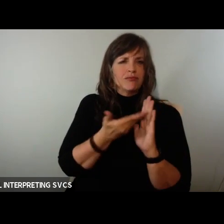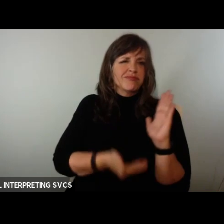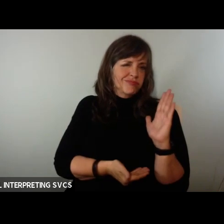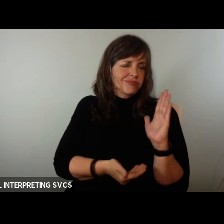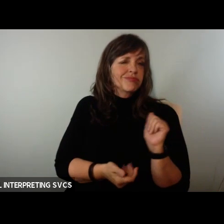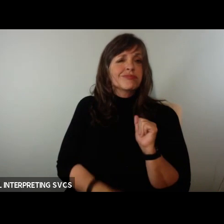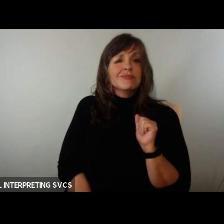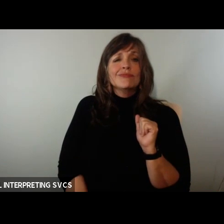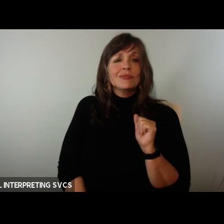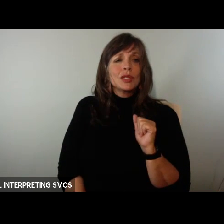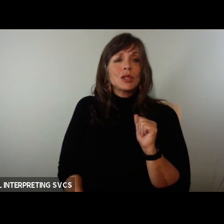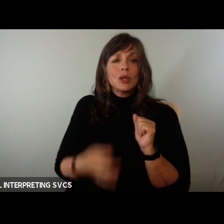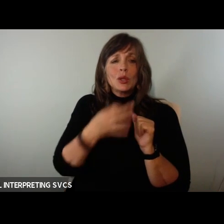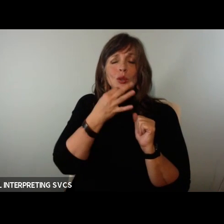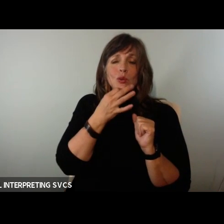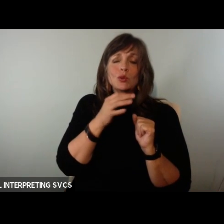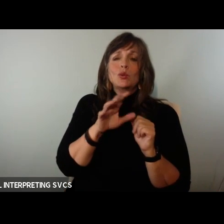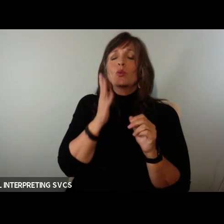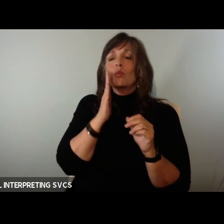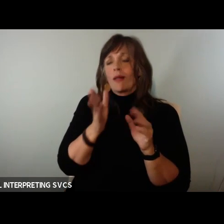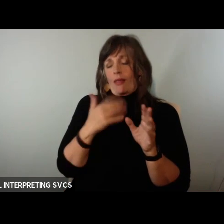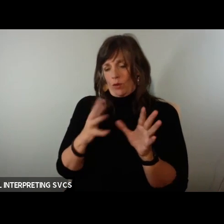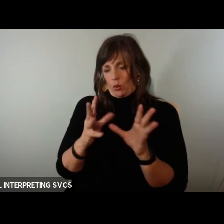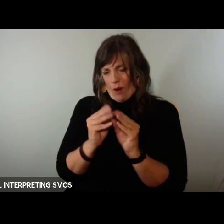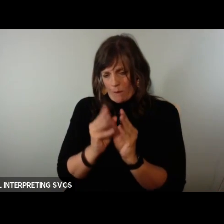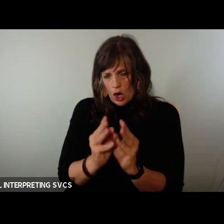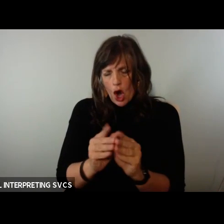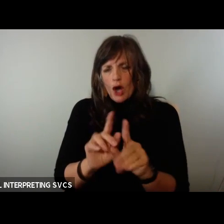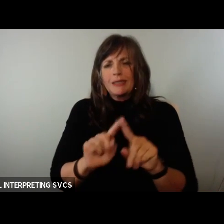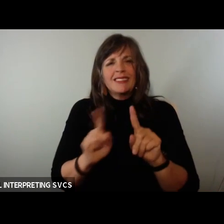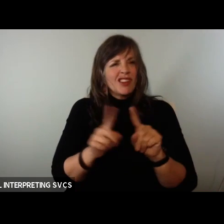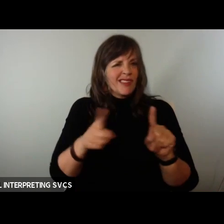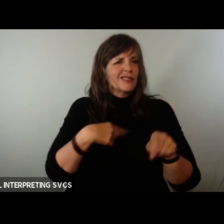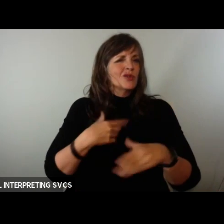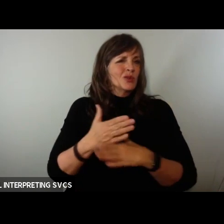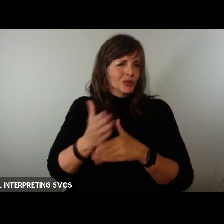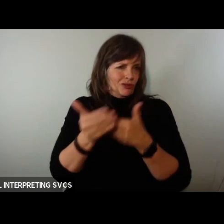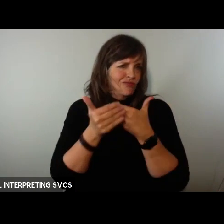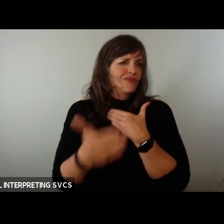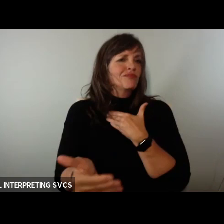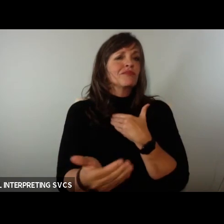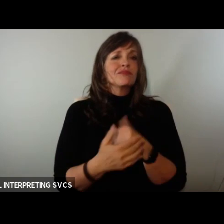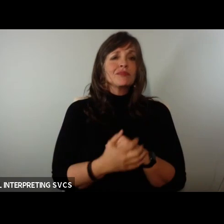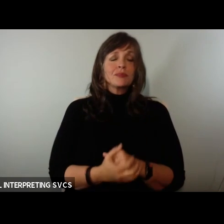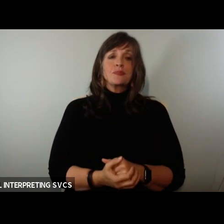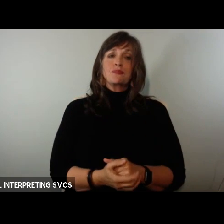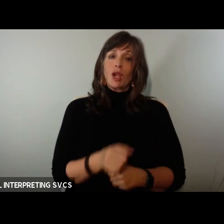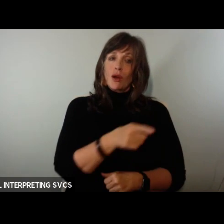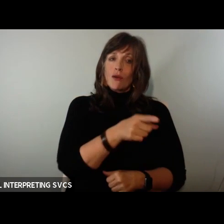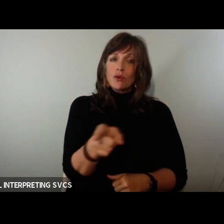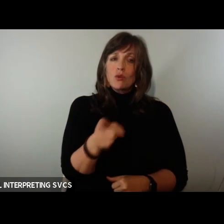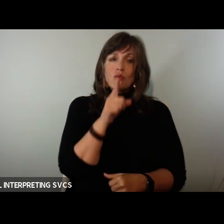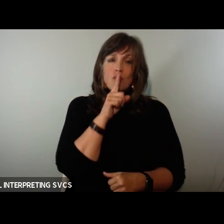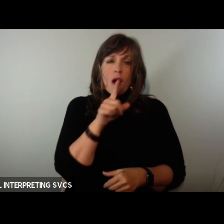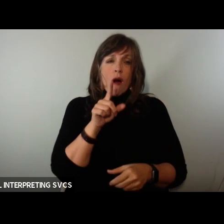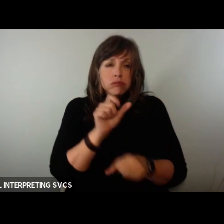and other information to share in the future. If you are in a truly crisis situation,